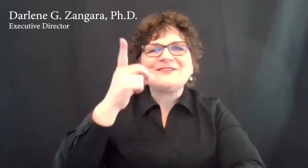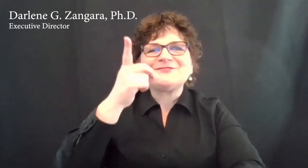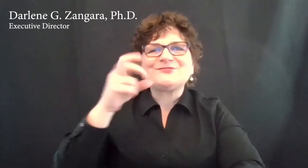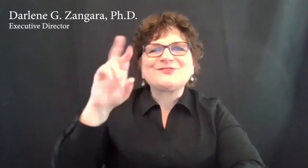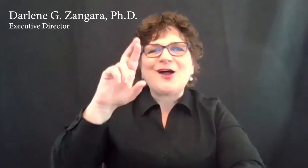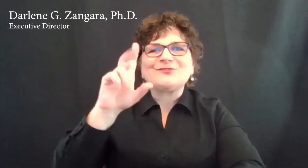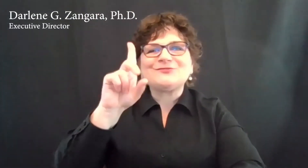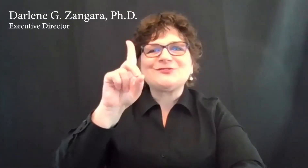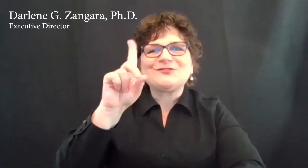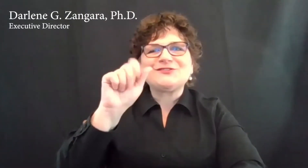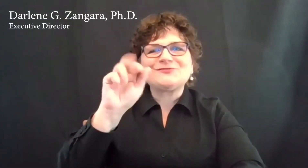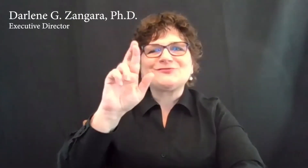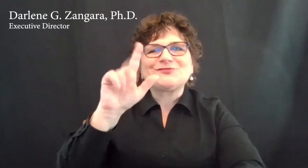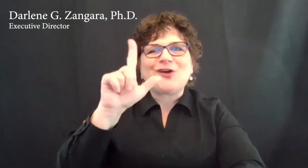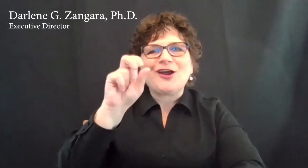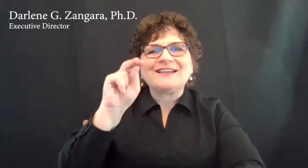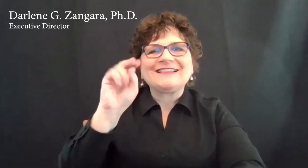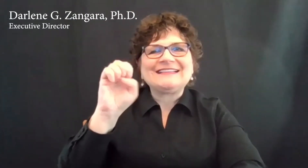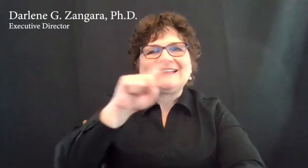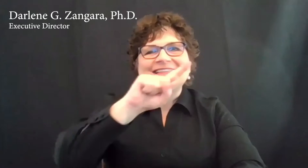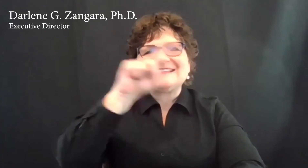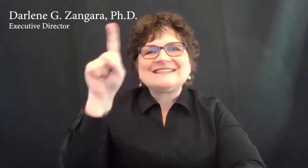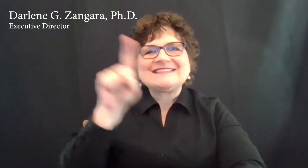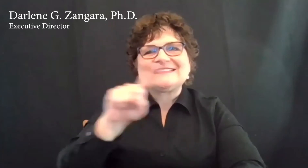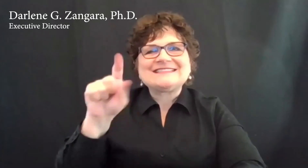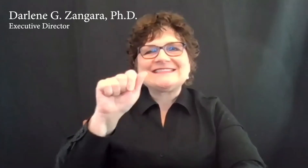Hello, I'm Dr. Darlene Zangara,